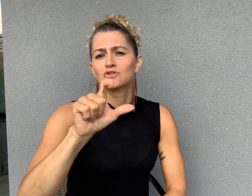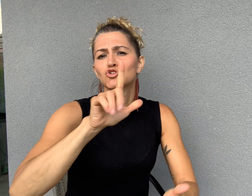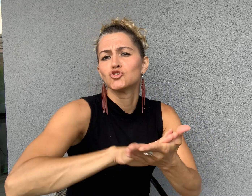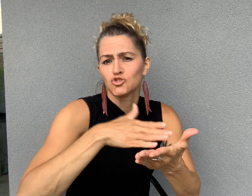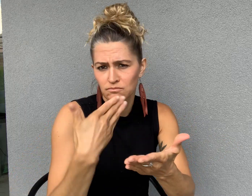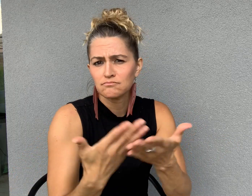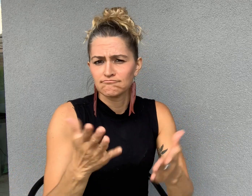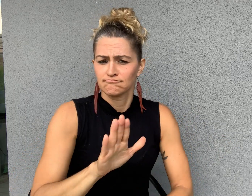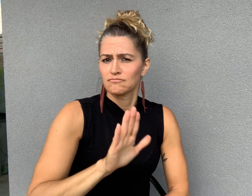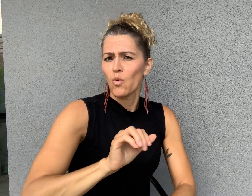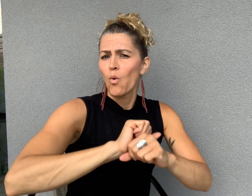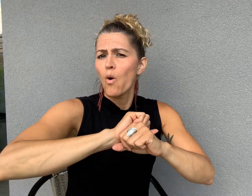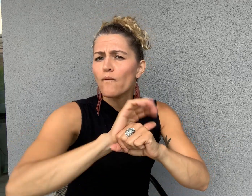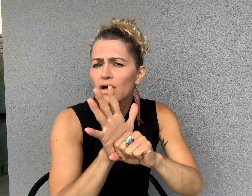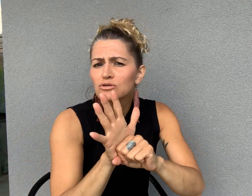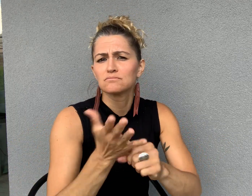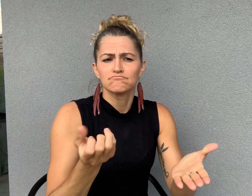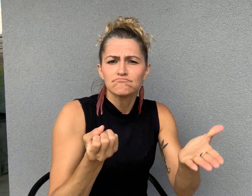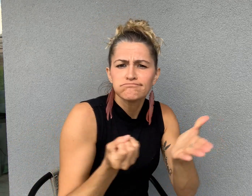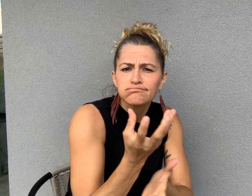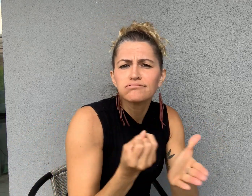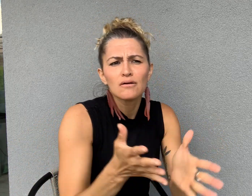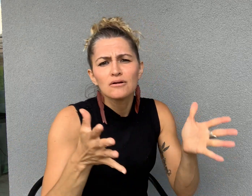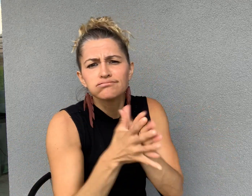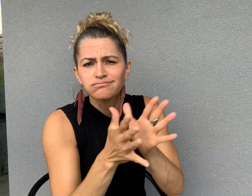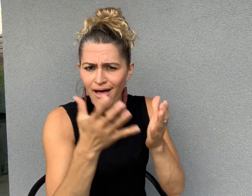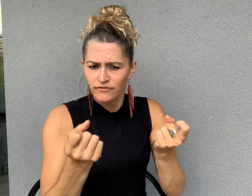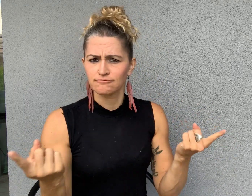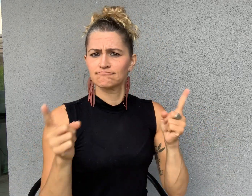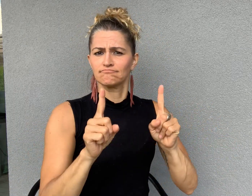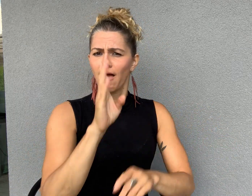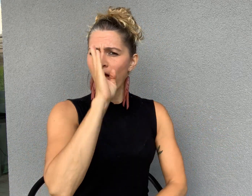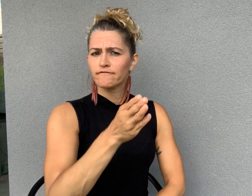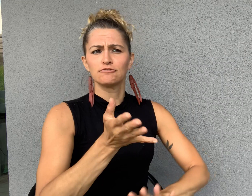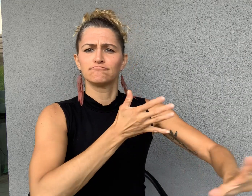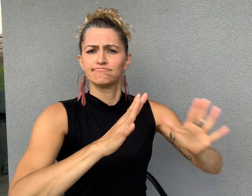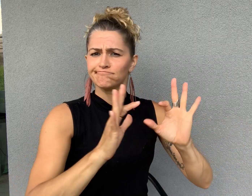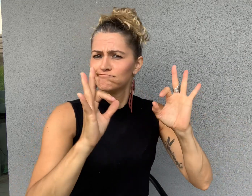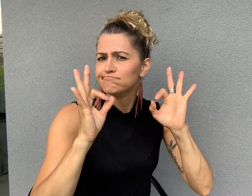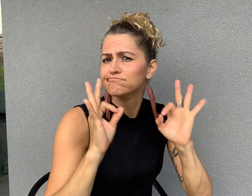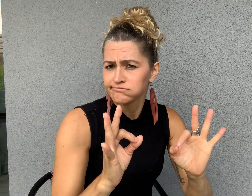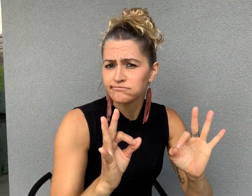for their COVID-19 briefings. Over 50 countries